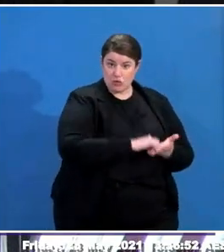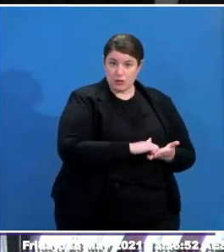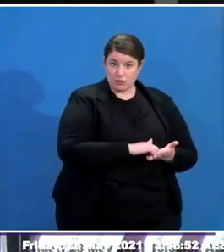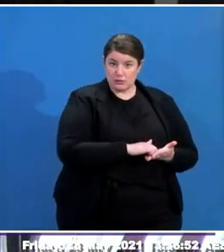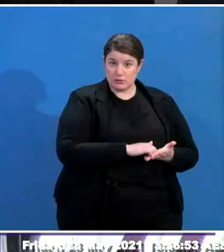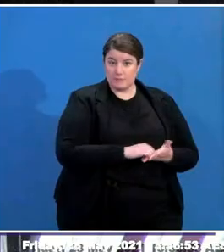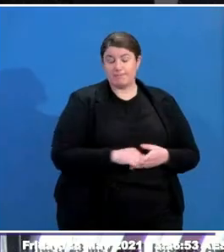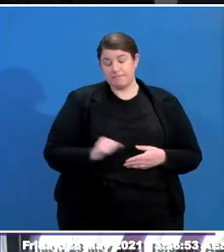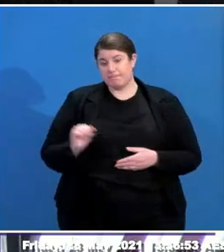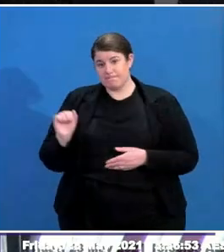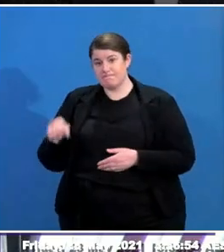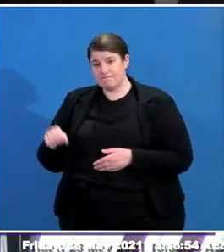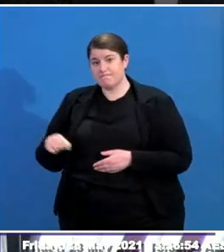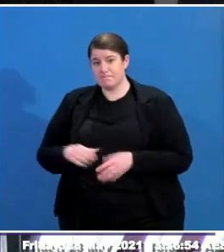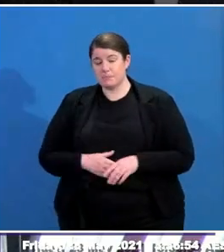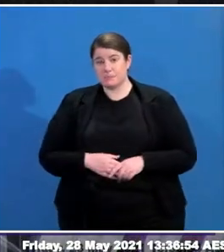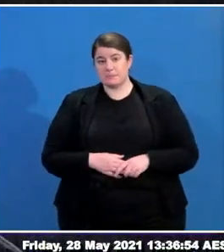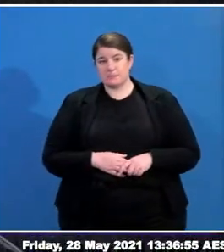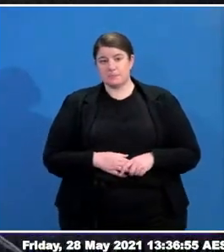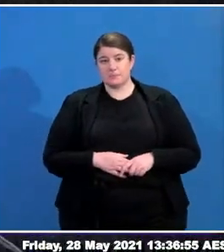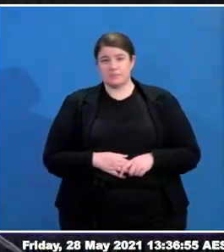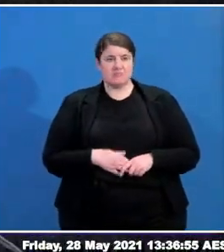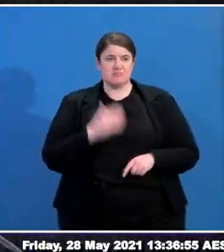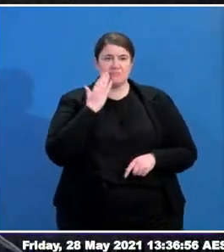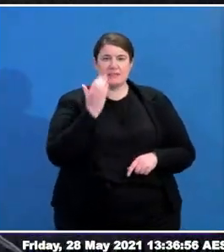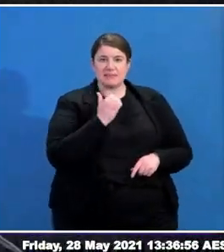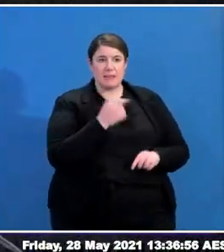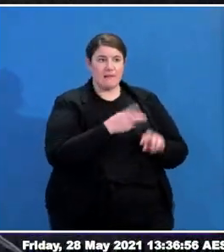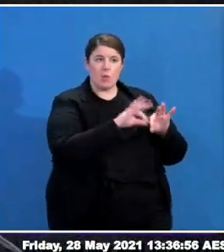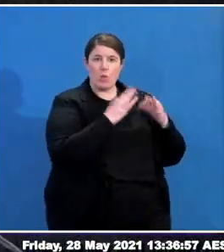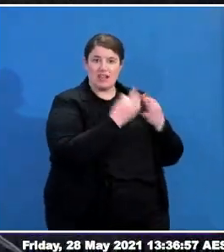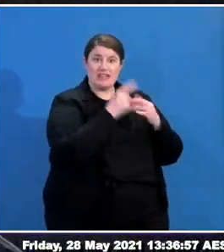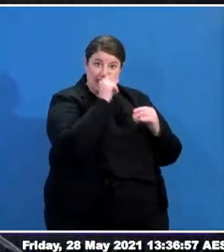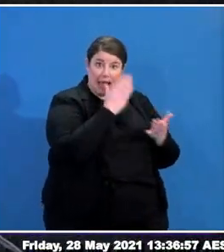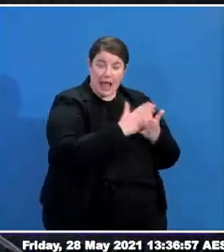and there is no relevance as to the operational capacity of the organisation?